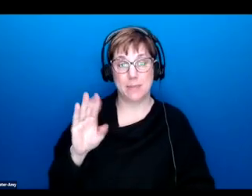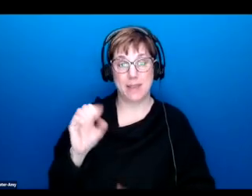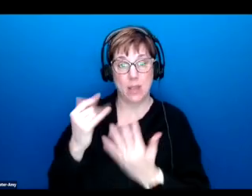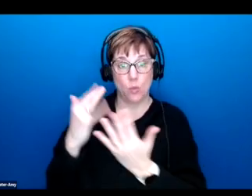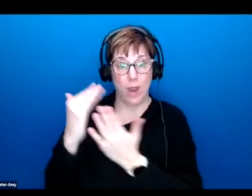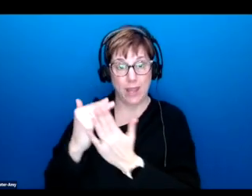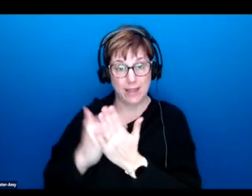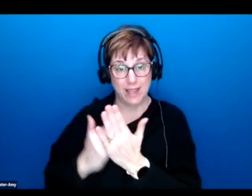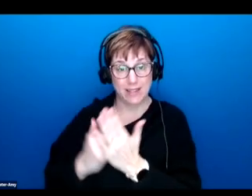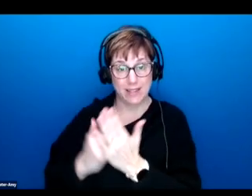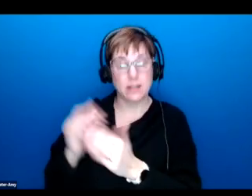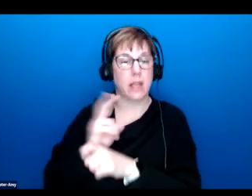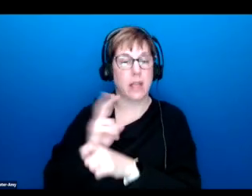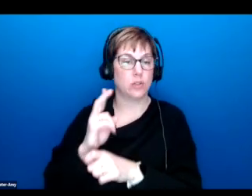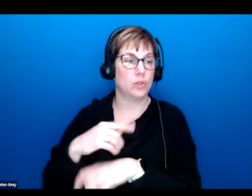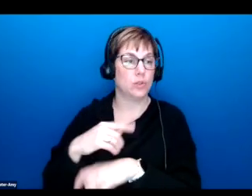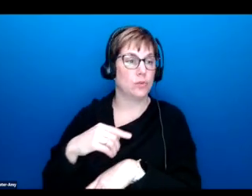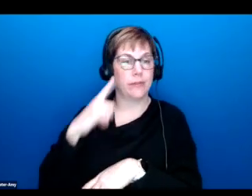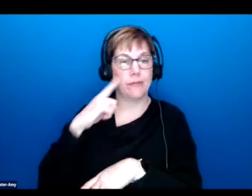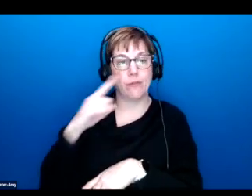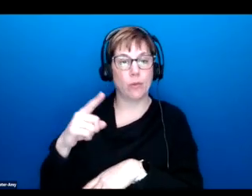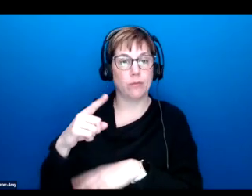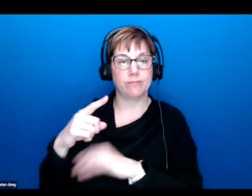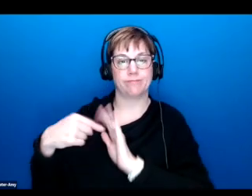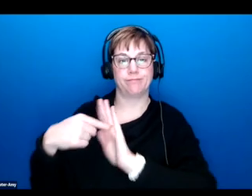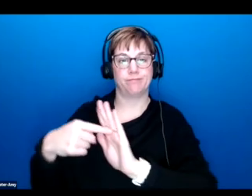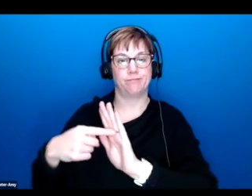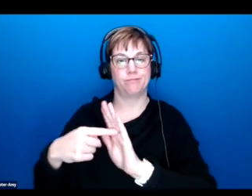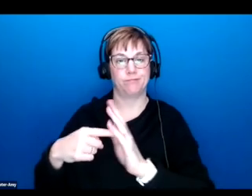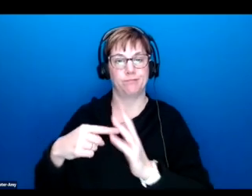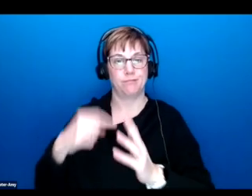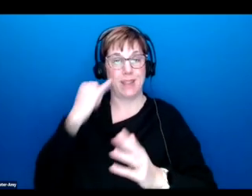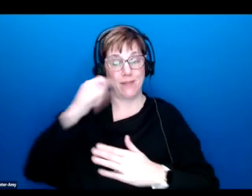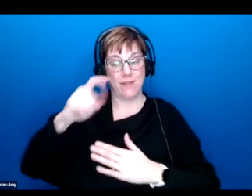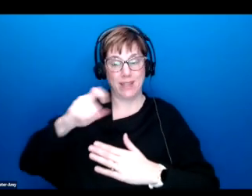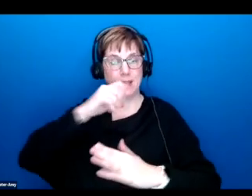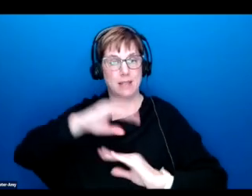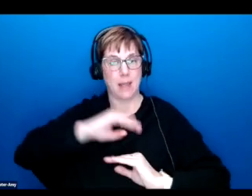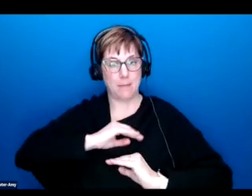used as an indicator of unmet need. States are going to have to